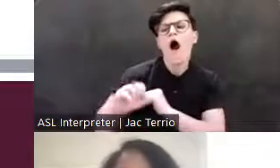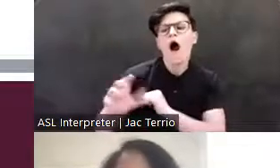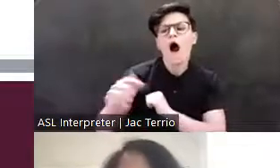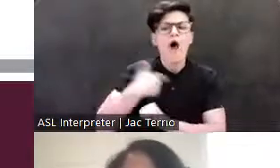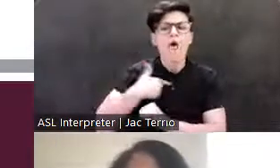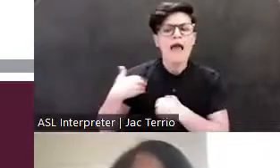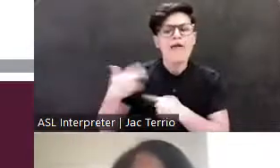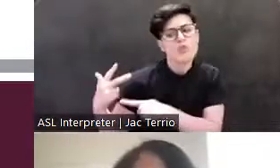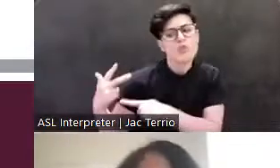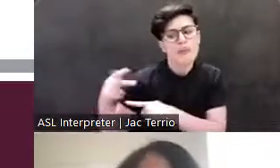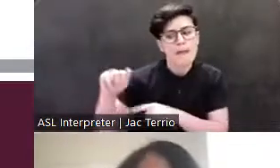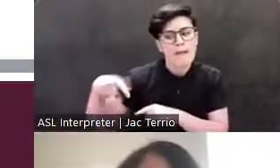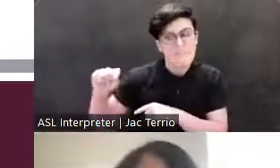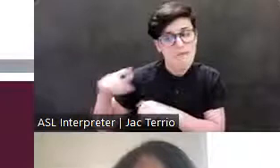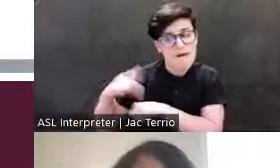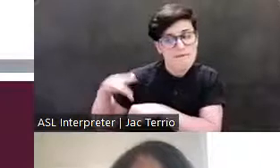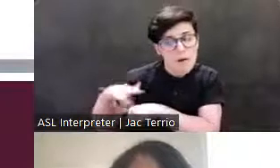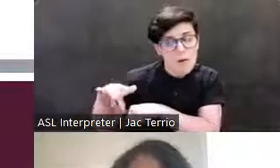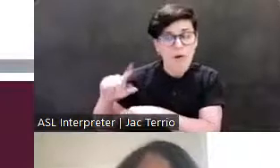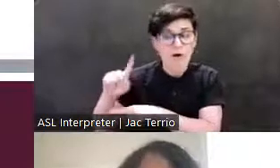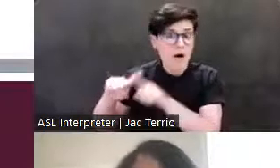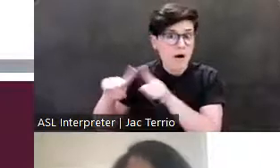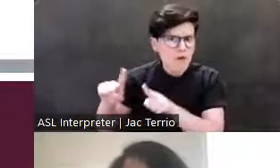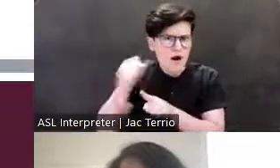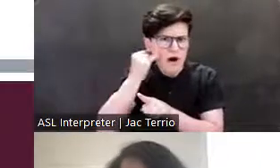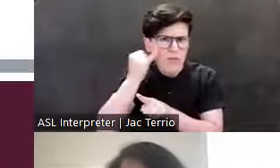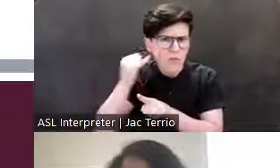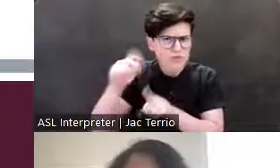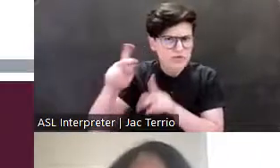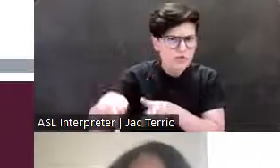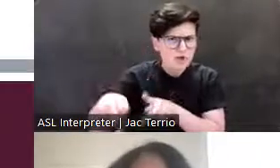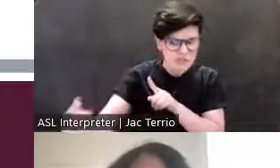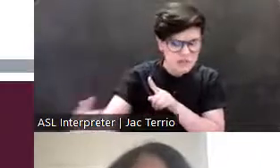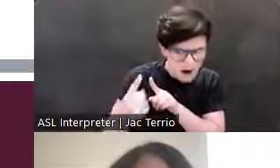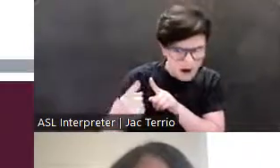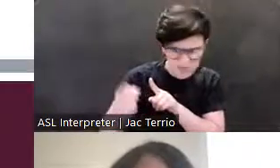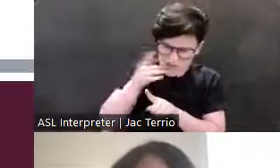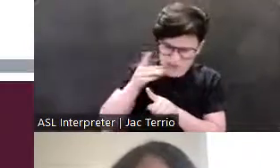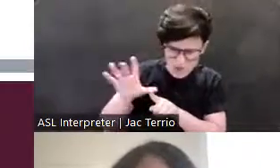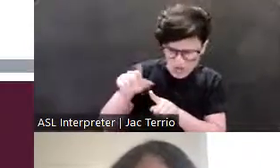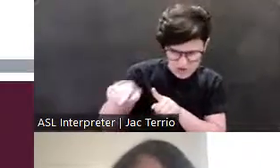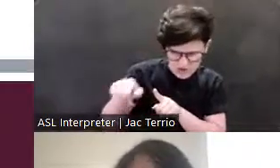Then, if a person comes in they don't like the way they look, they may not like them